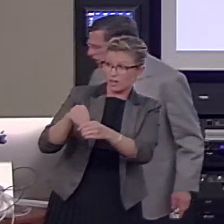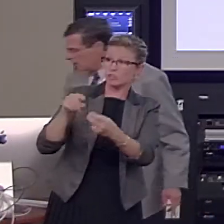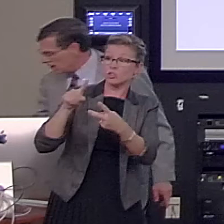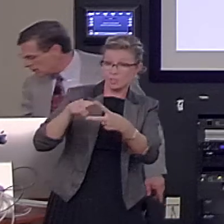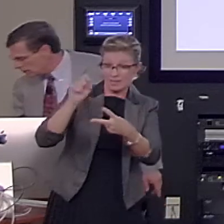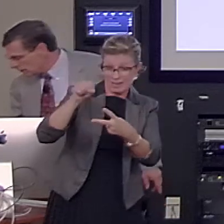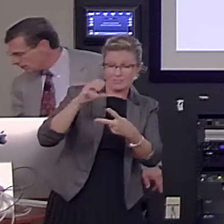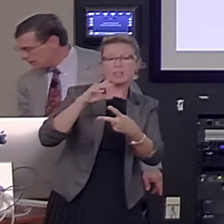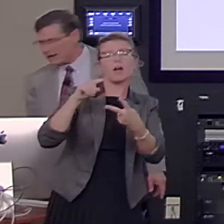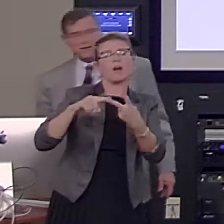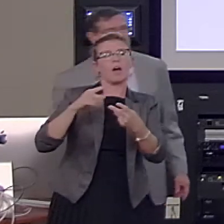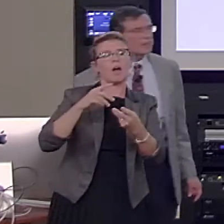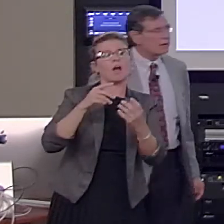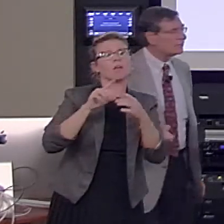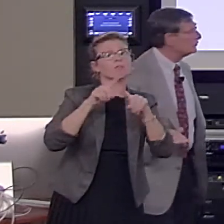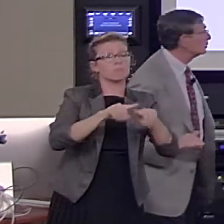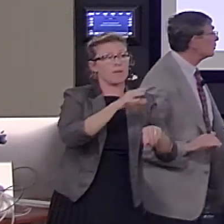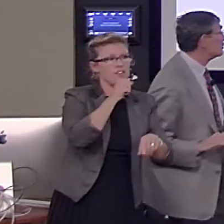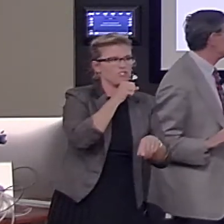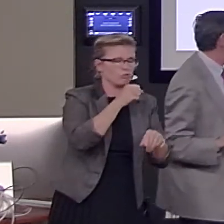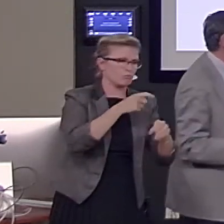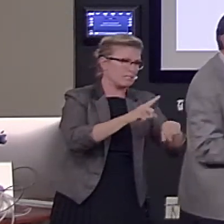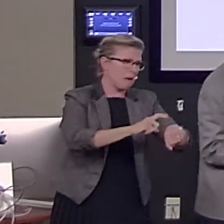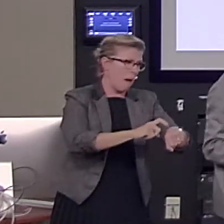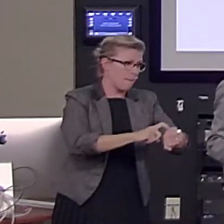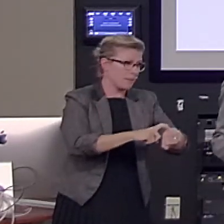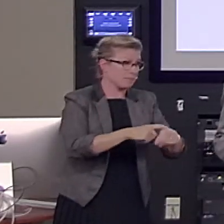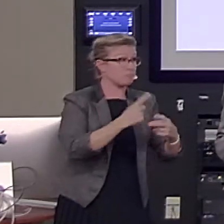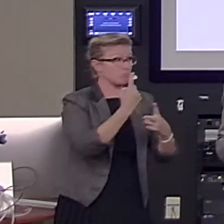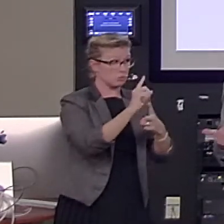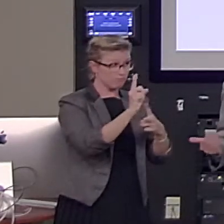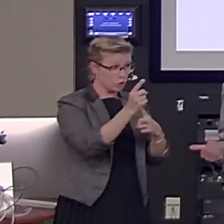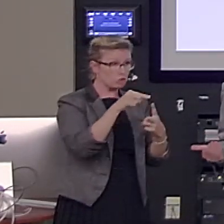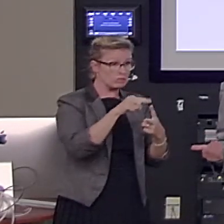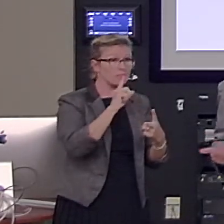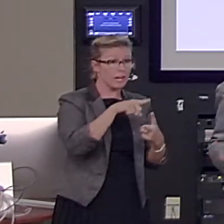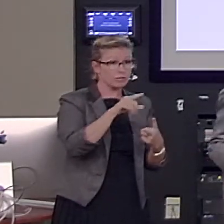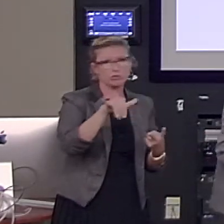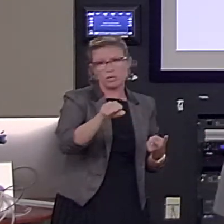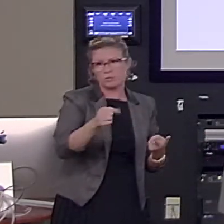So in terms of their, the first question, is there an intervention effect. The answer is yes.